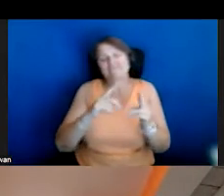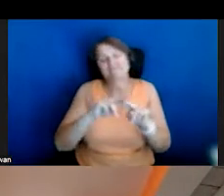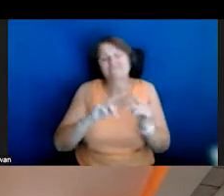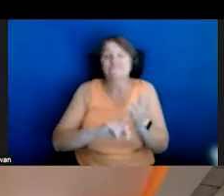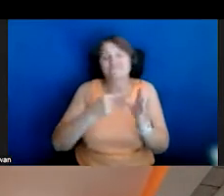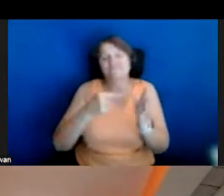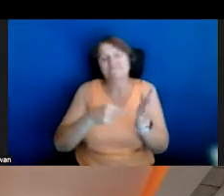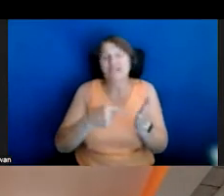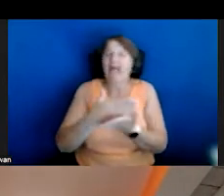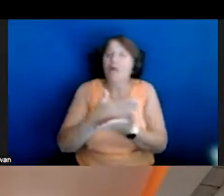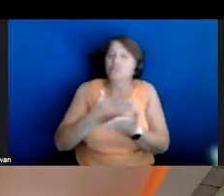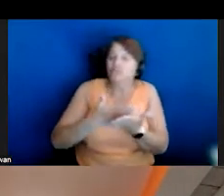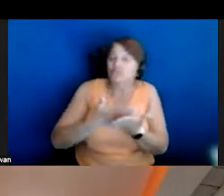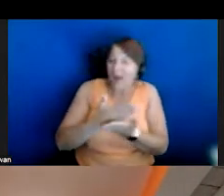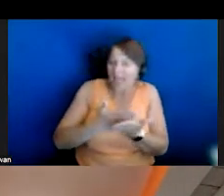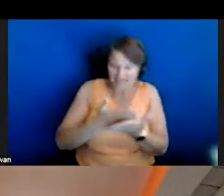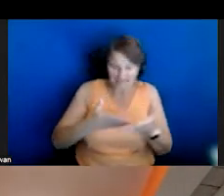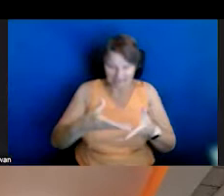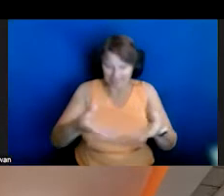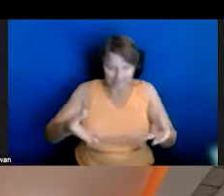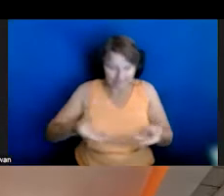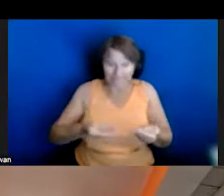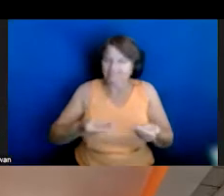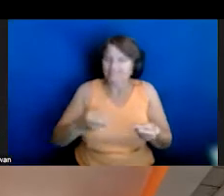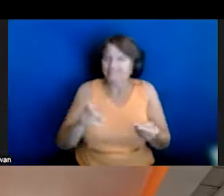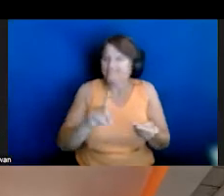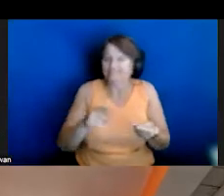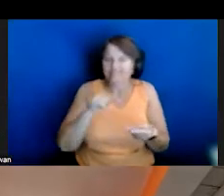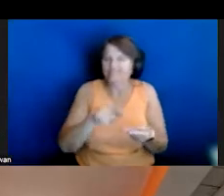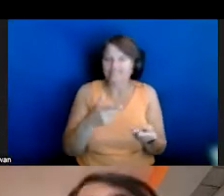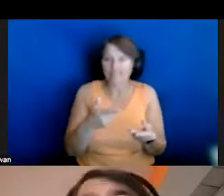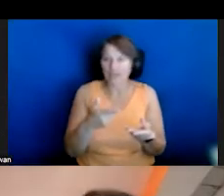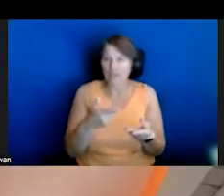cultures that are living in Oslo, which is - has quite a diverse community